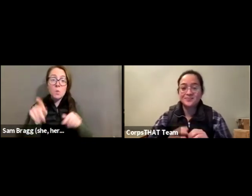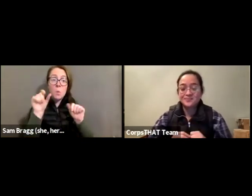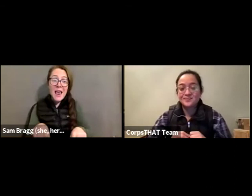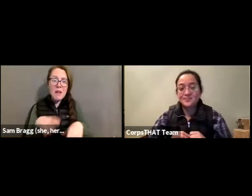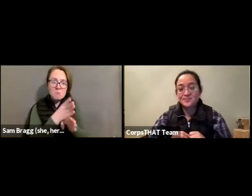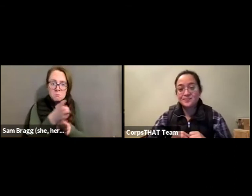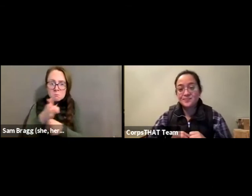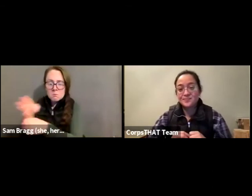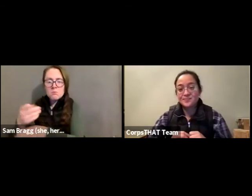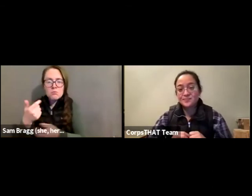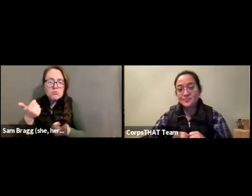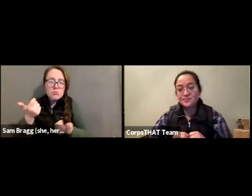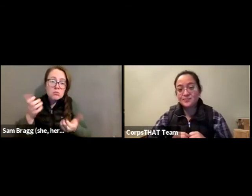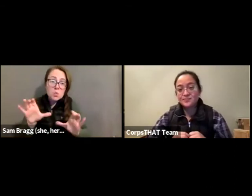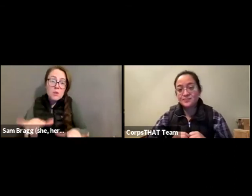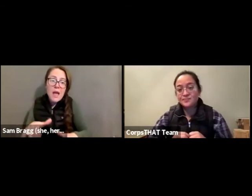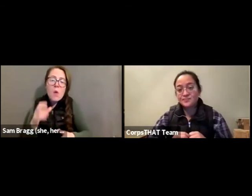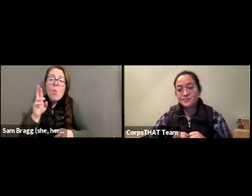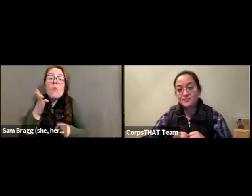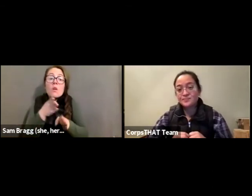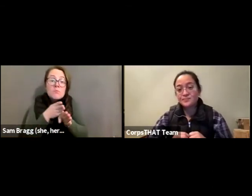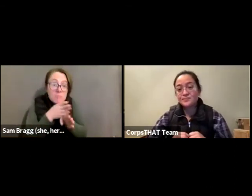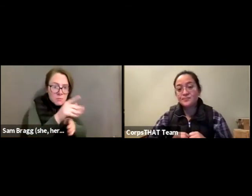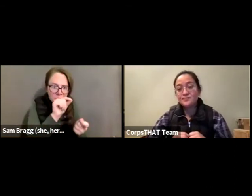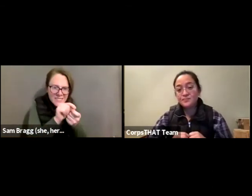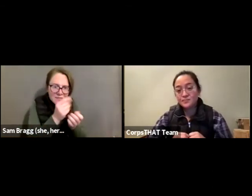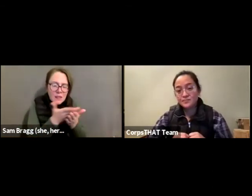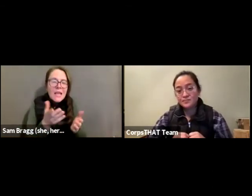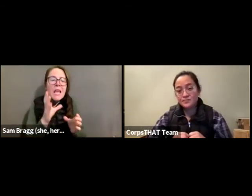to explain that to me and listen to the teacher so there's a lot of avenues of learning you can